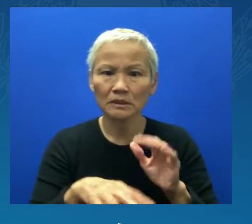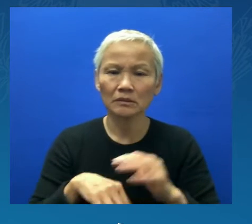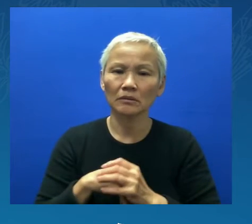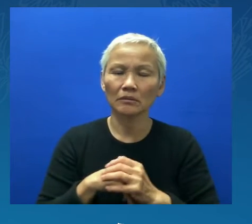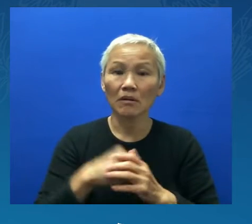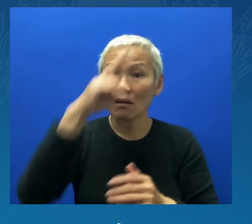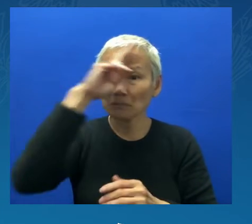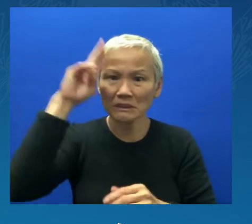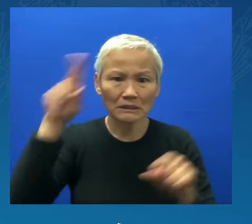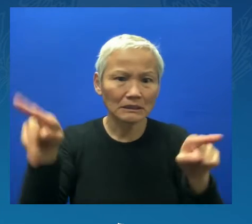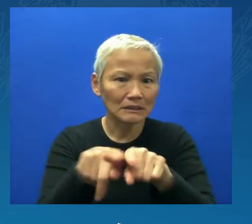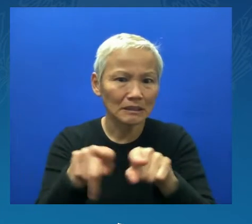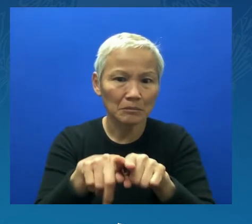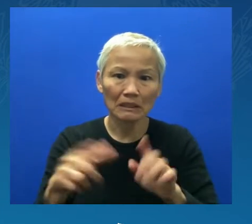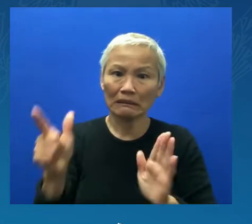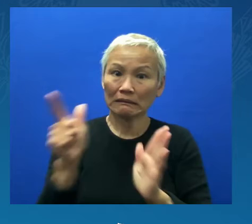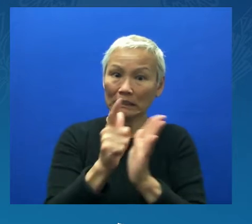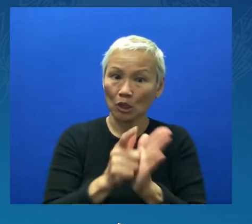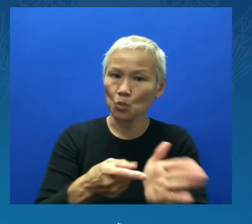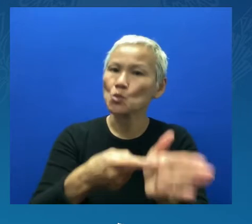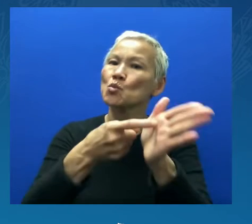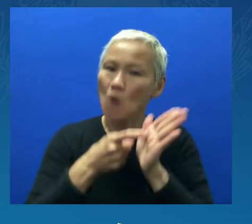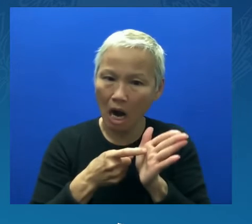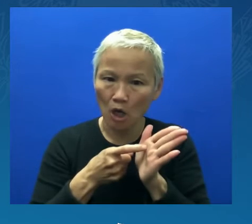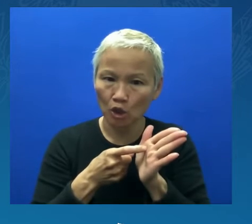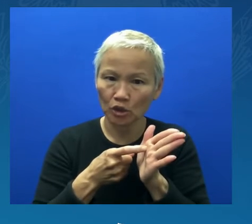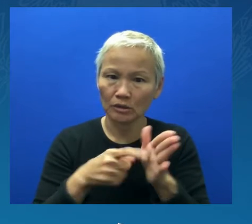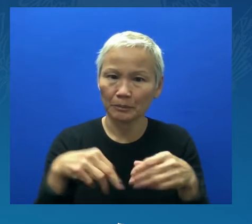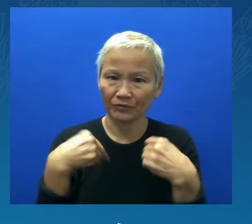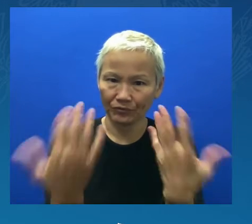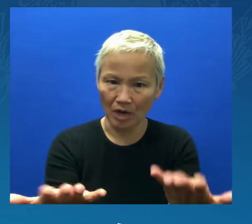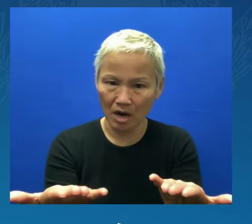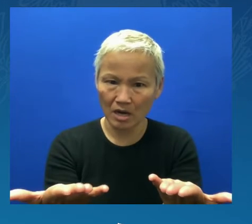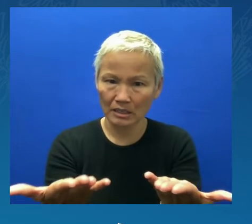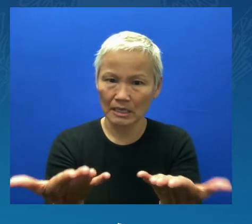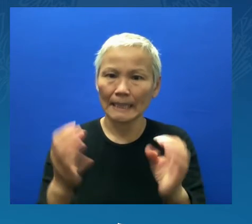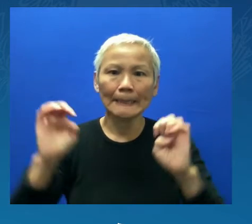to do in terms of providing emergency medical care -- EMTALA.